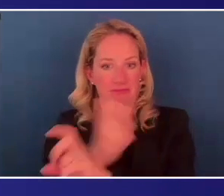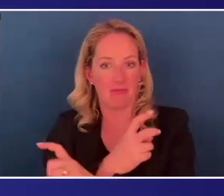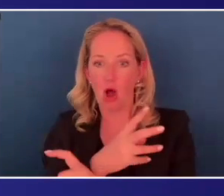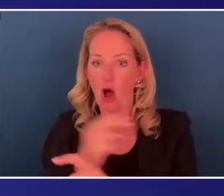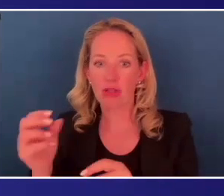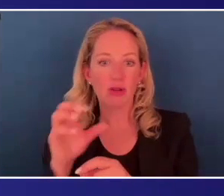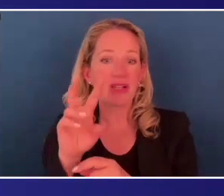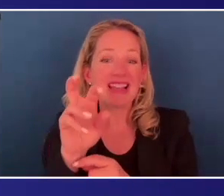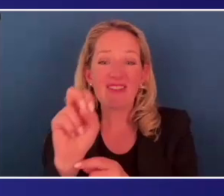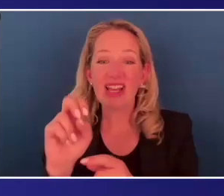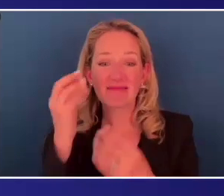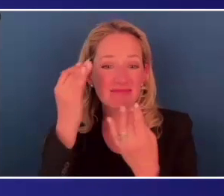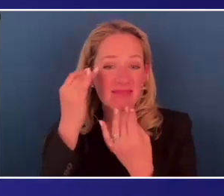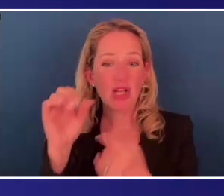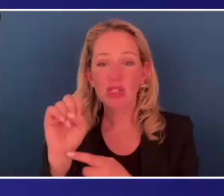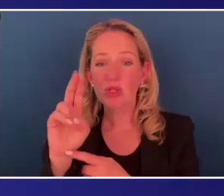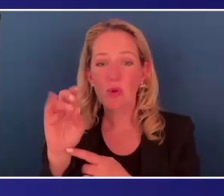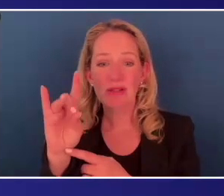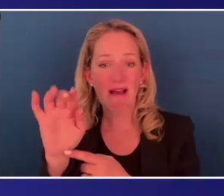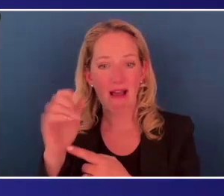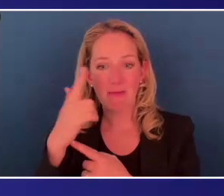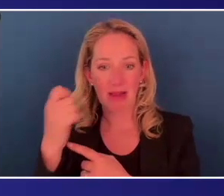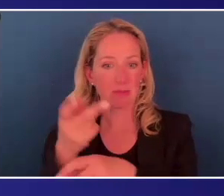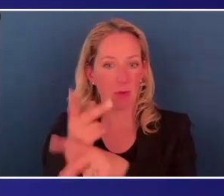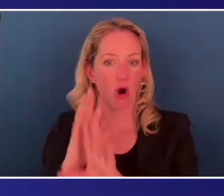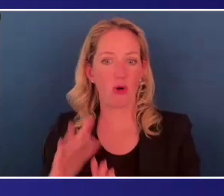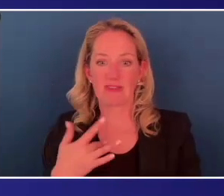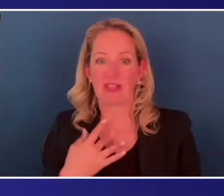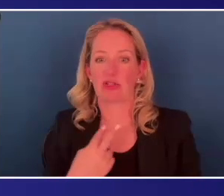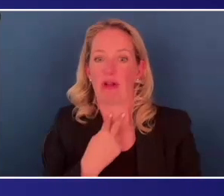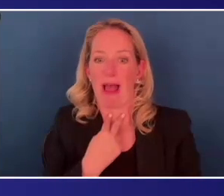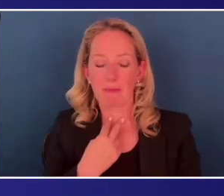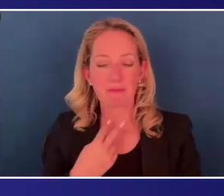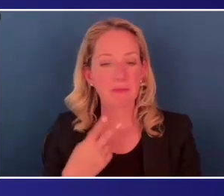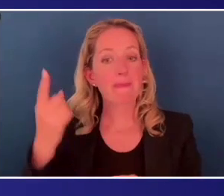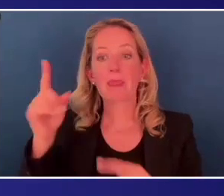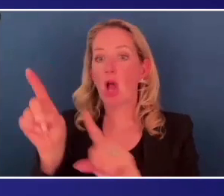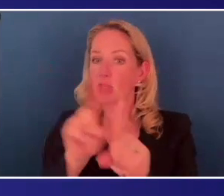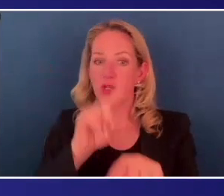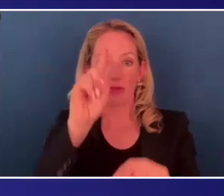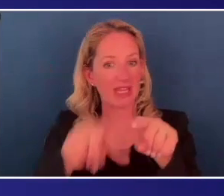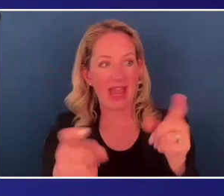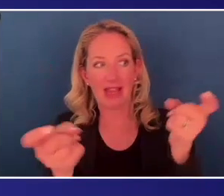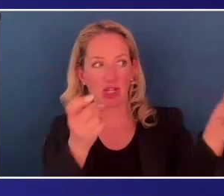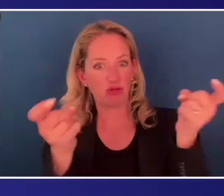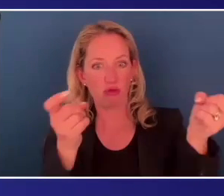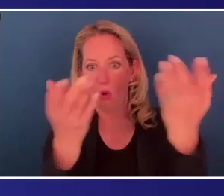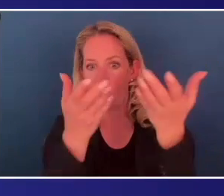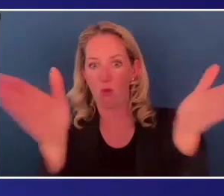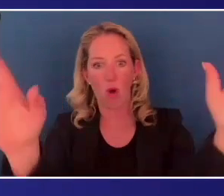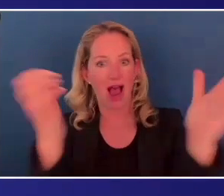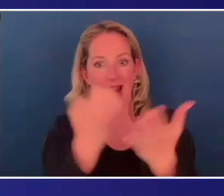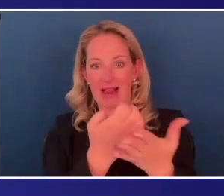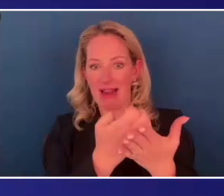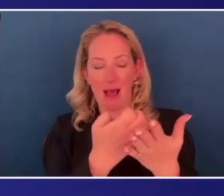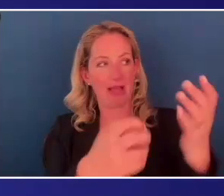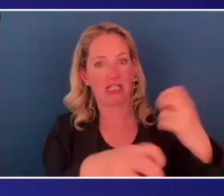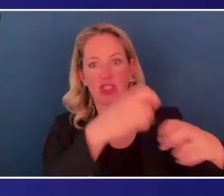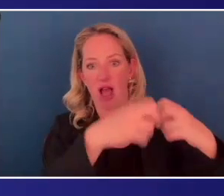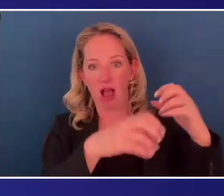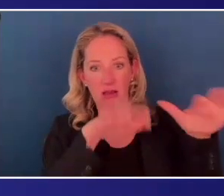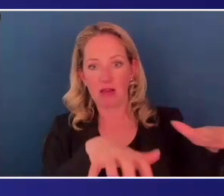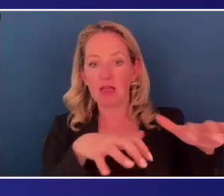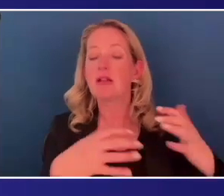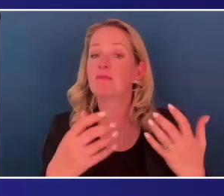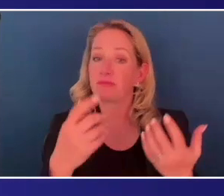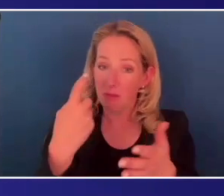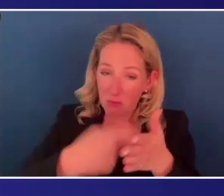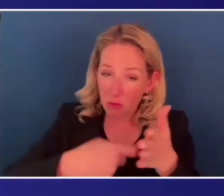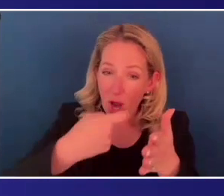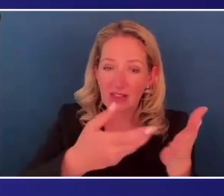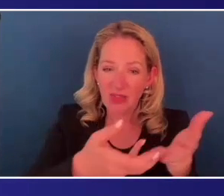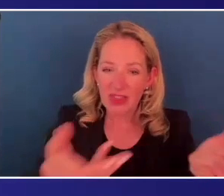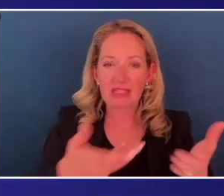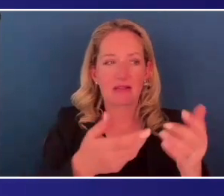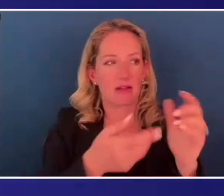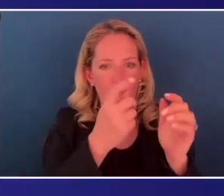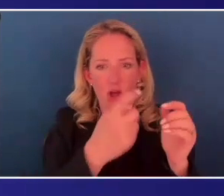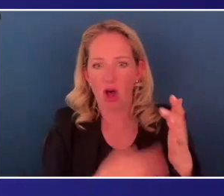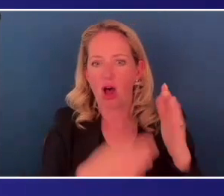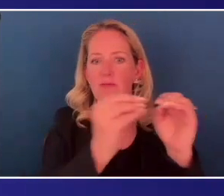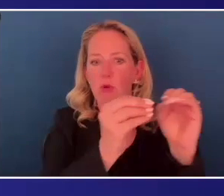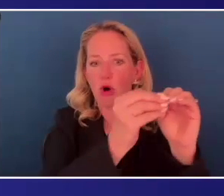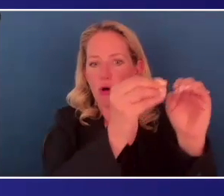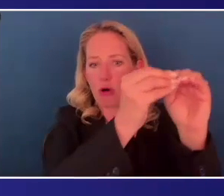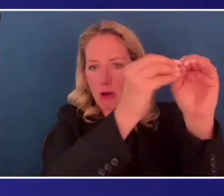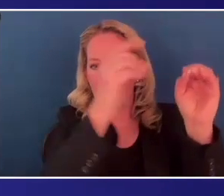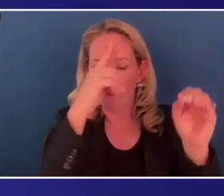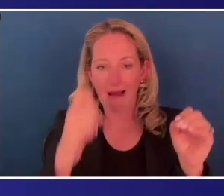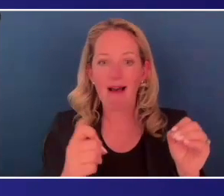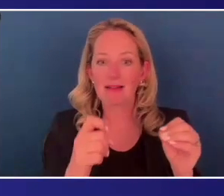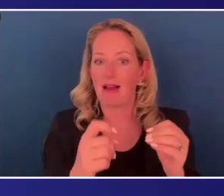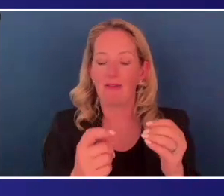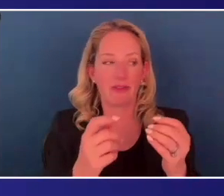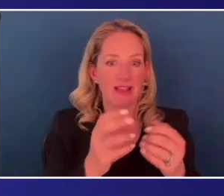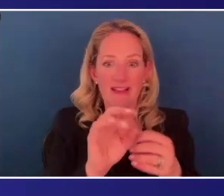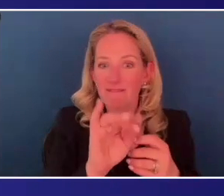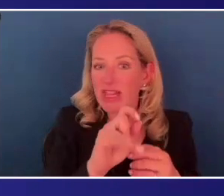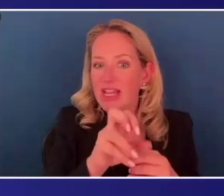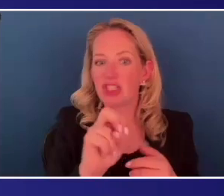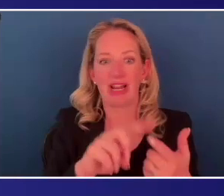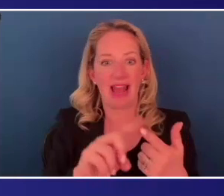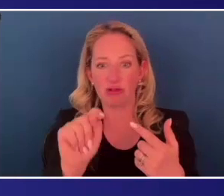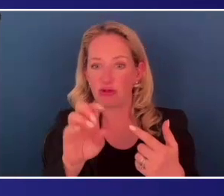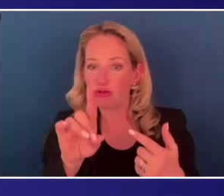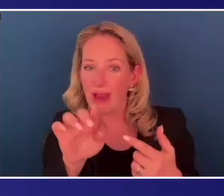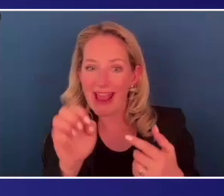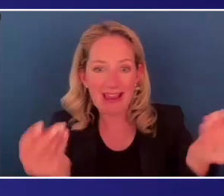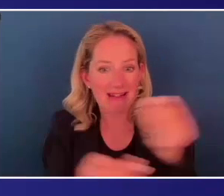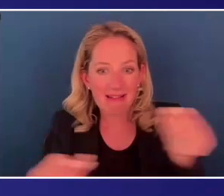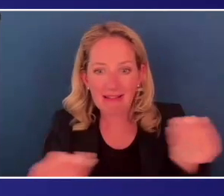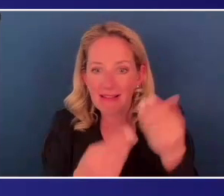Although the prices of goods might be on the rise due to inflation and or trade related scarcity, IDR policies are not responsive to those shops, only income.